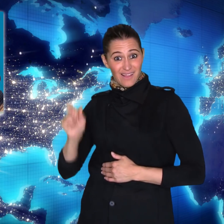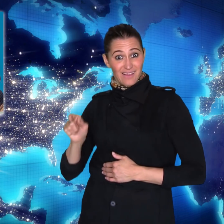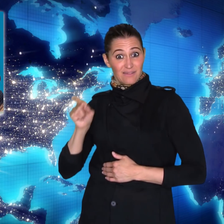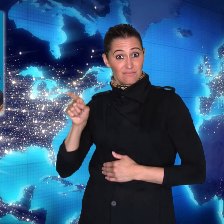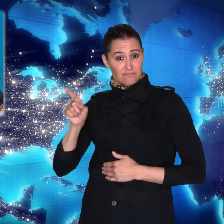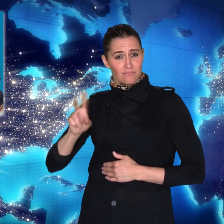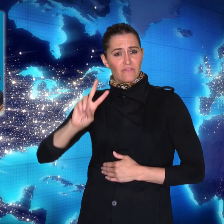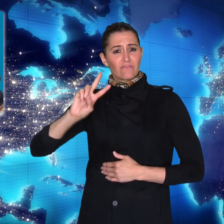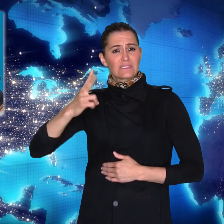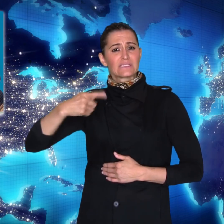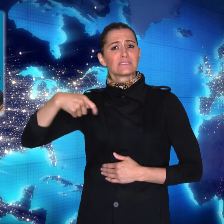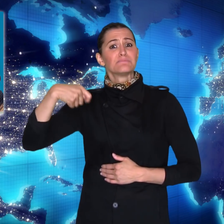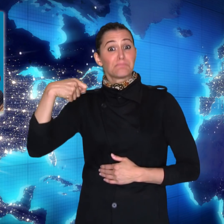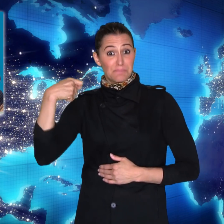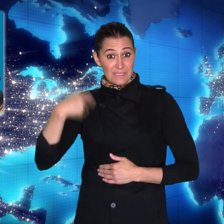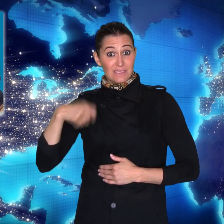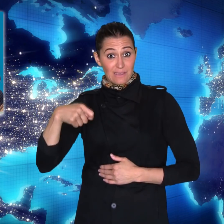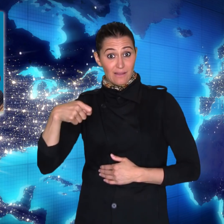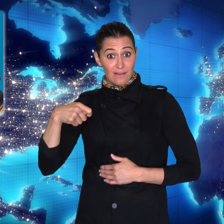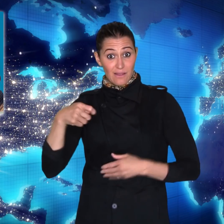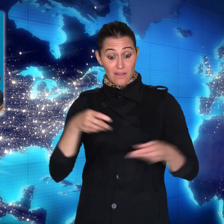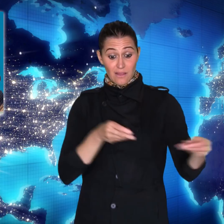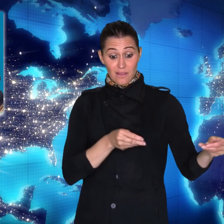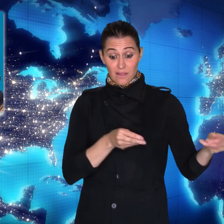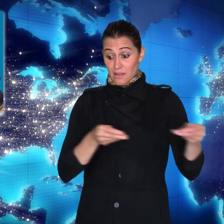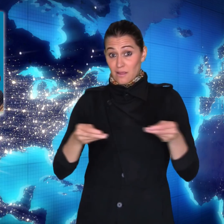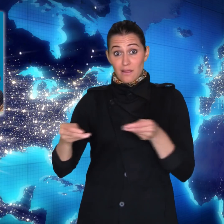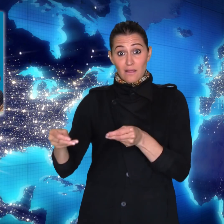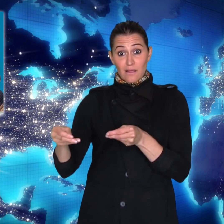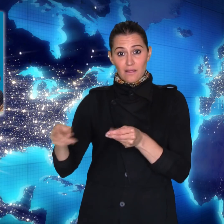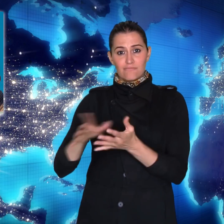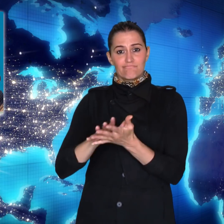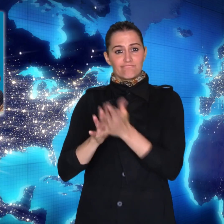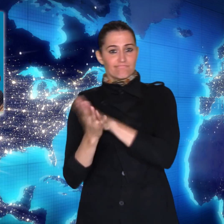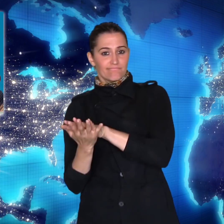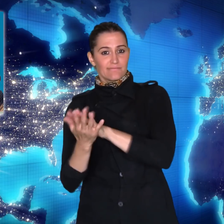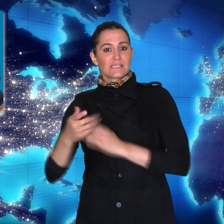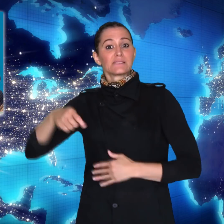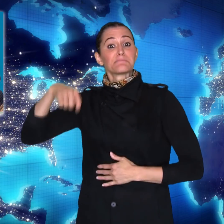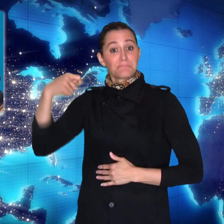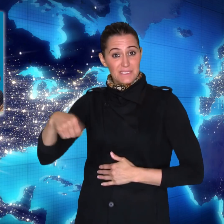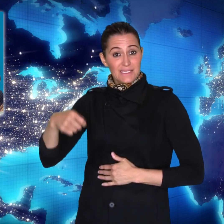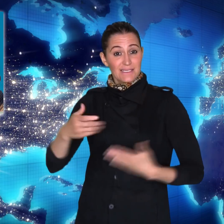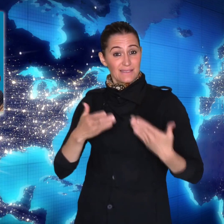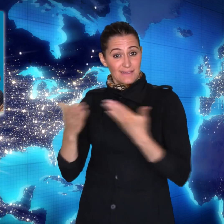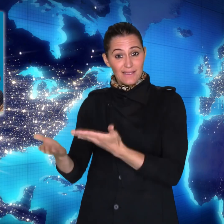on Wednesday.